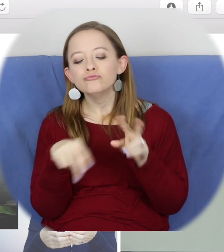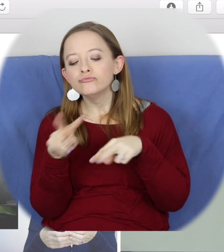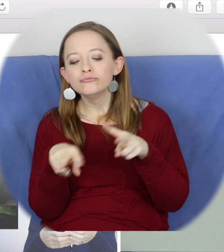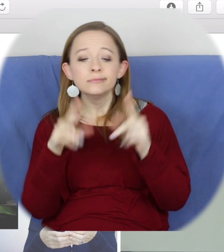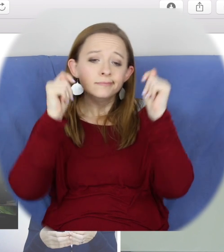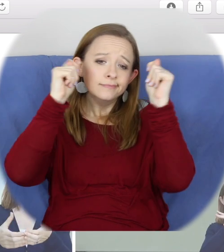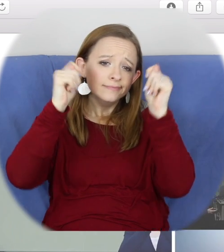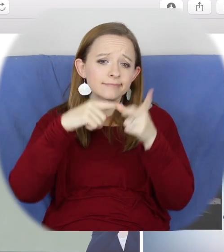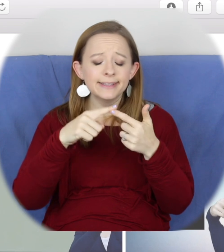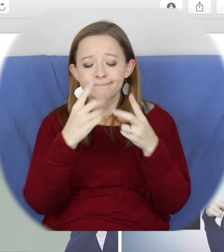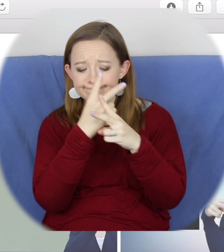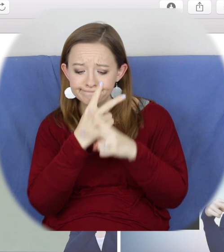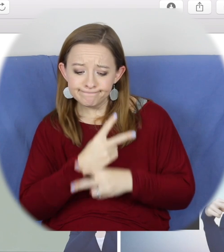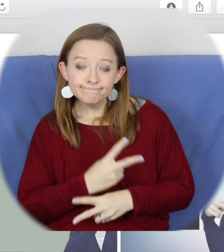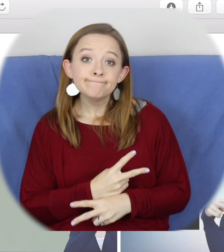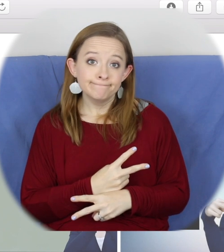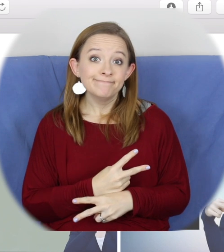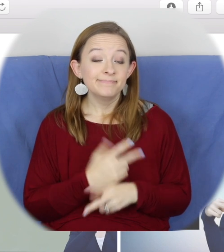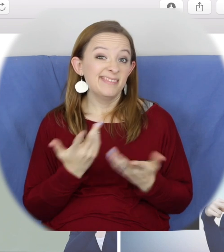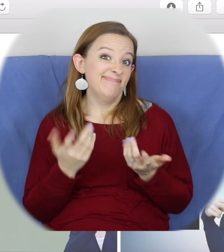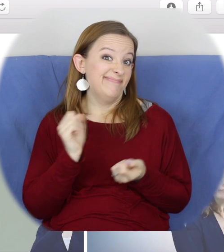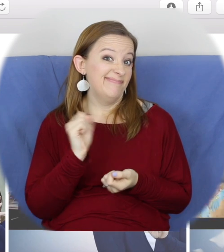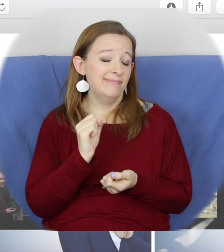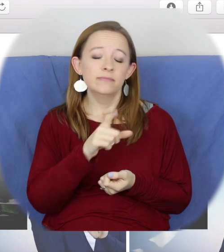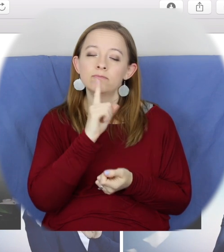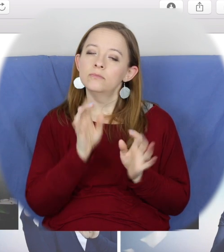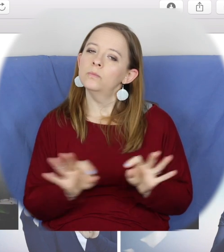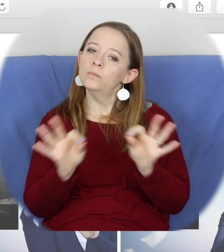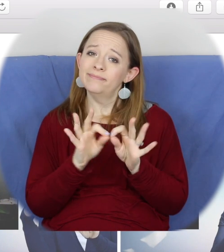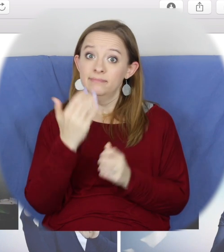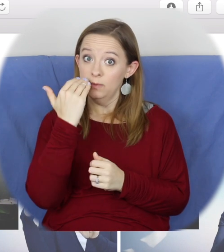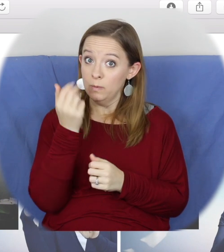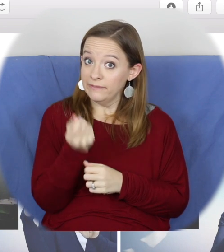You just have to look at tutorials and then figure it out along the way. Yeah, it's definitely worth it.